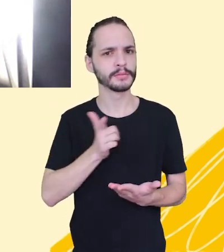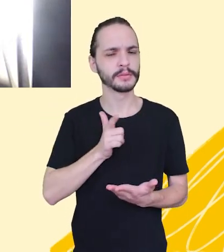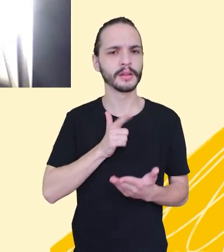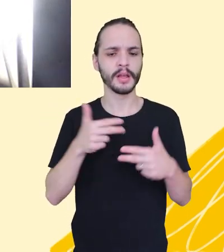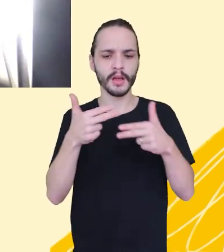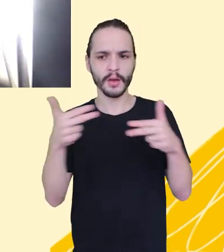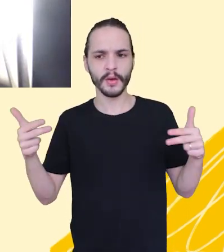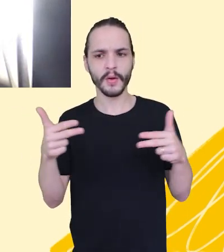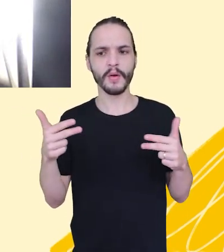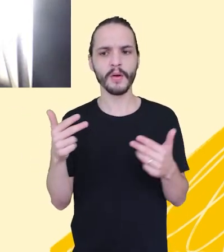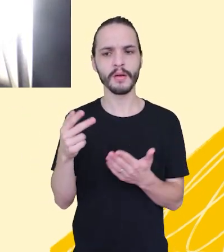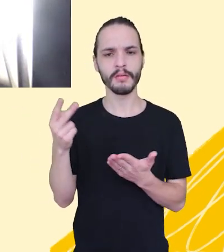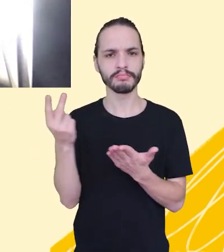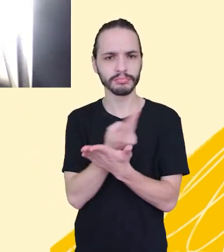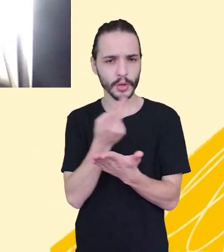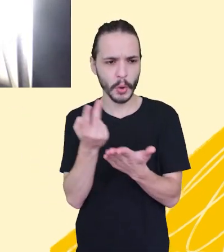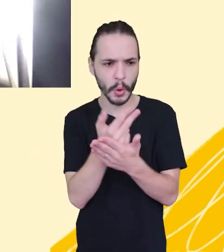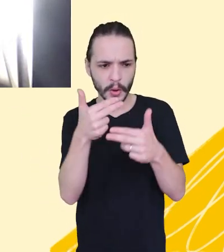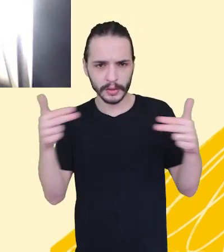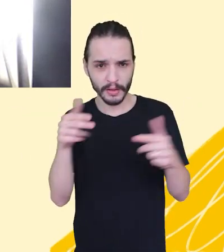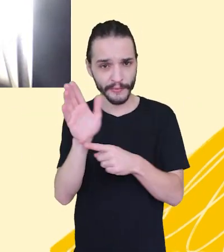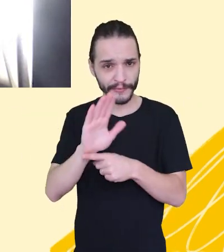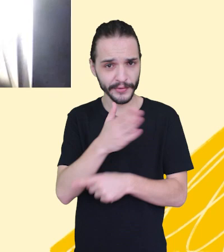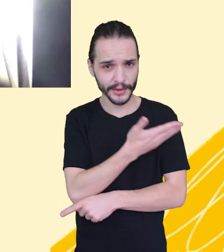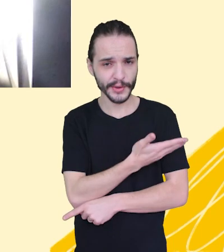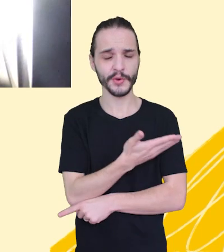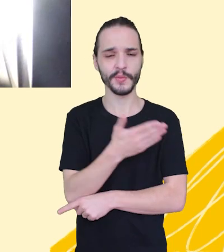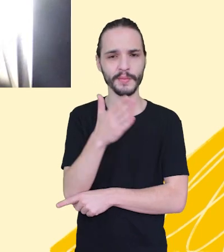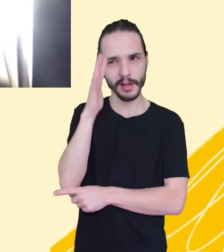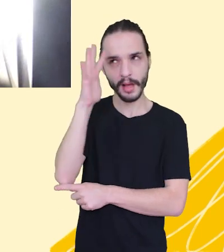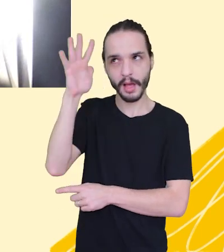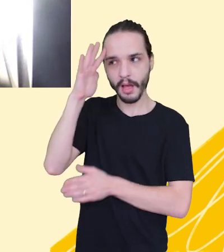The example I just said and so on, it continues.